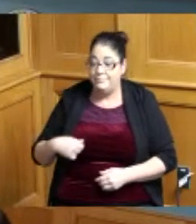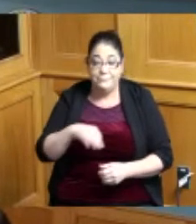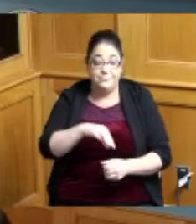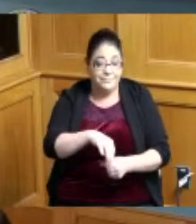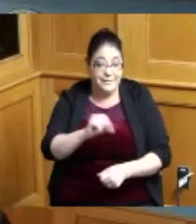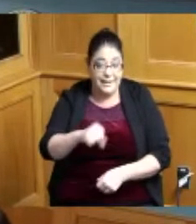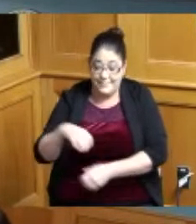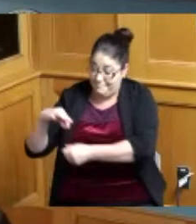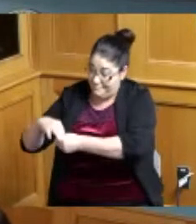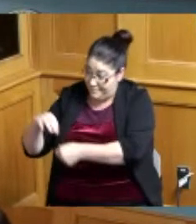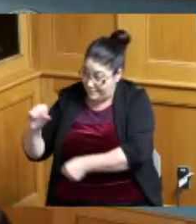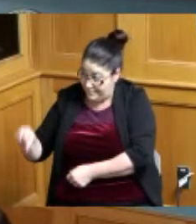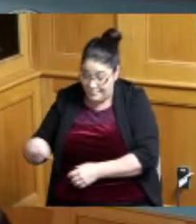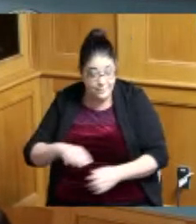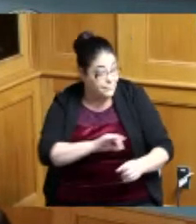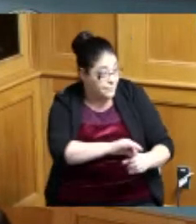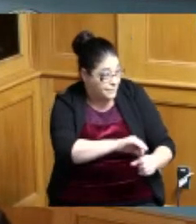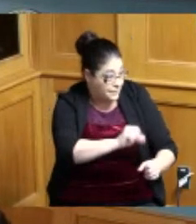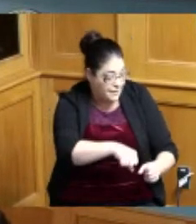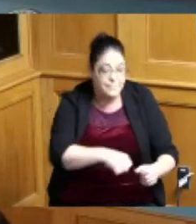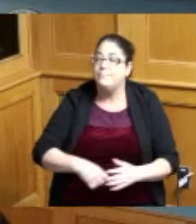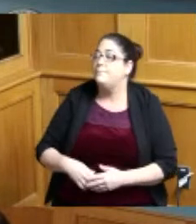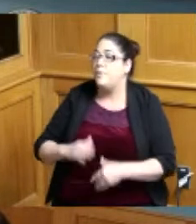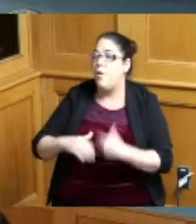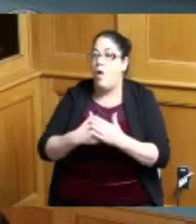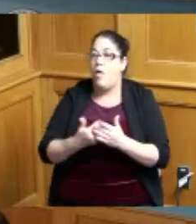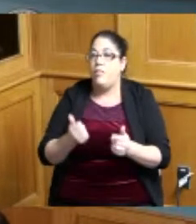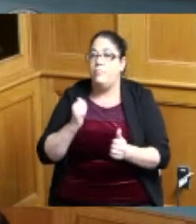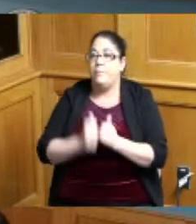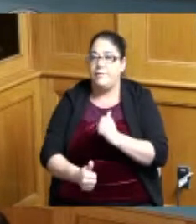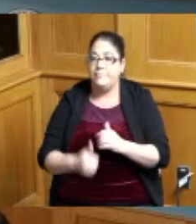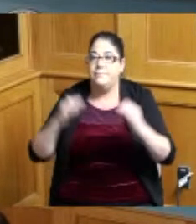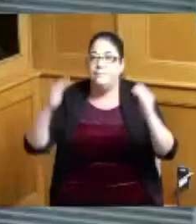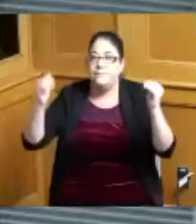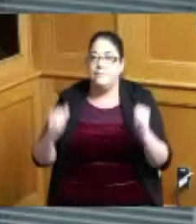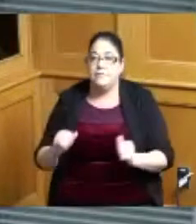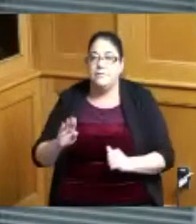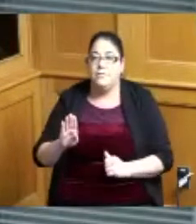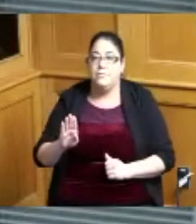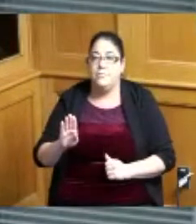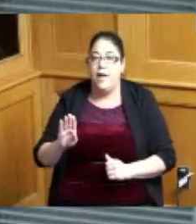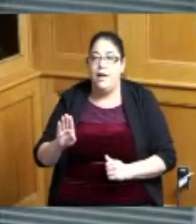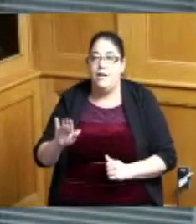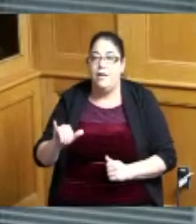Reece yes Commissioner Driehaus yes okay thank you and by leave four is resolution authorizing an